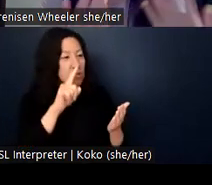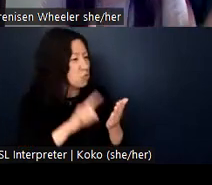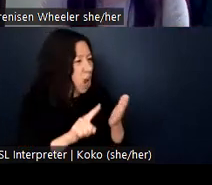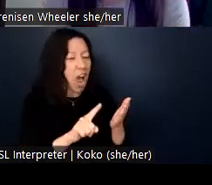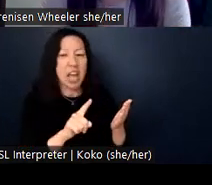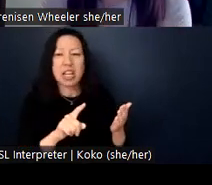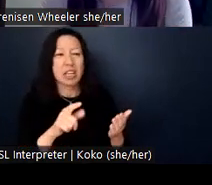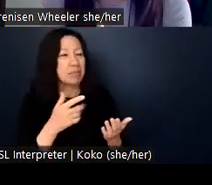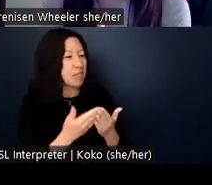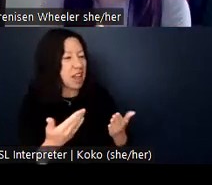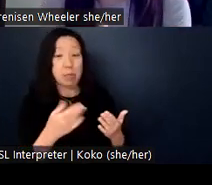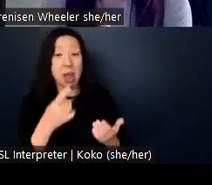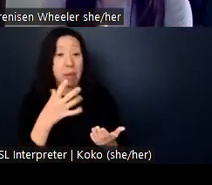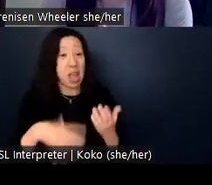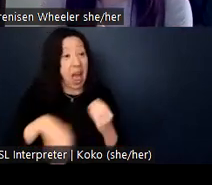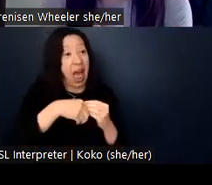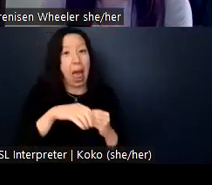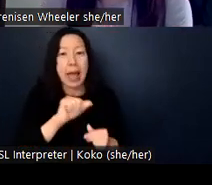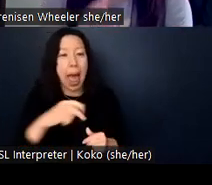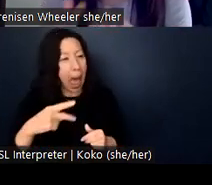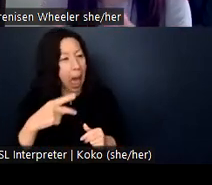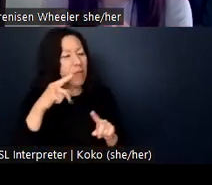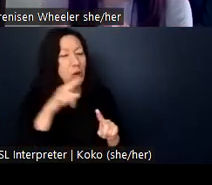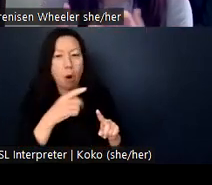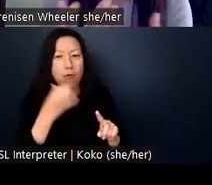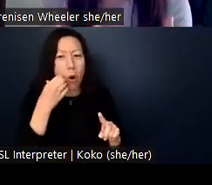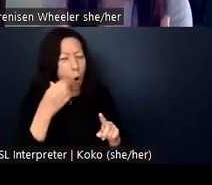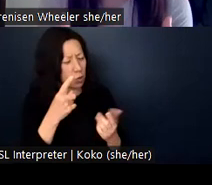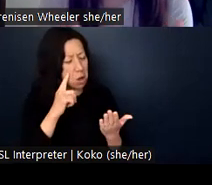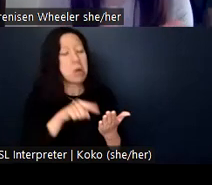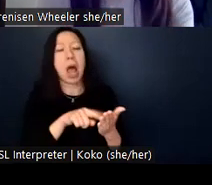12:52:19 So it's very invasive, and so anything kind of involving technology, which I know